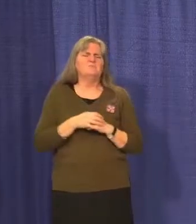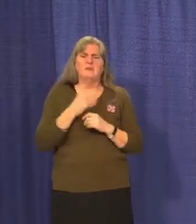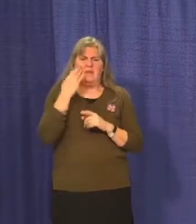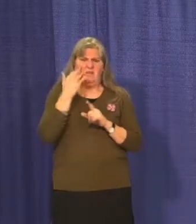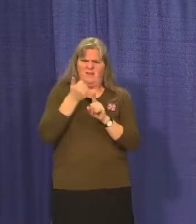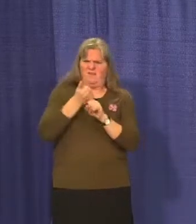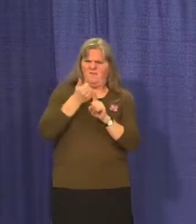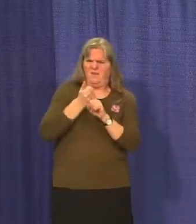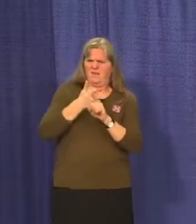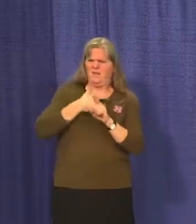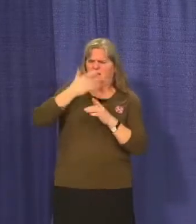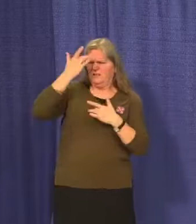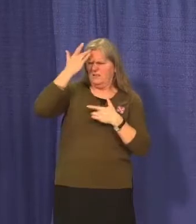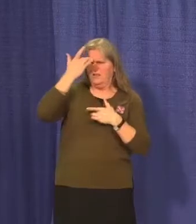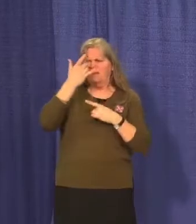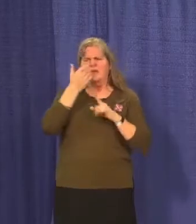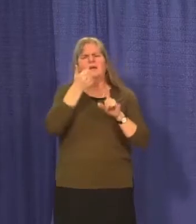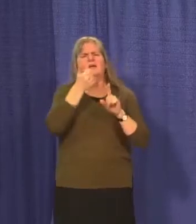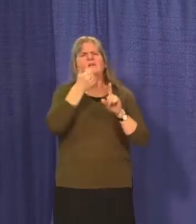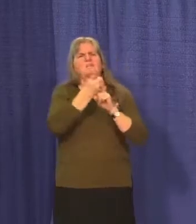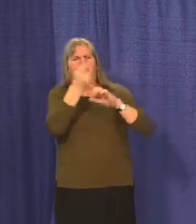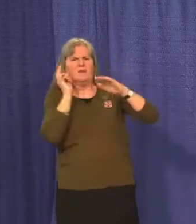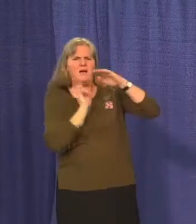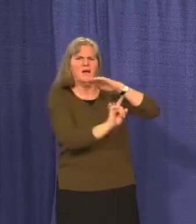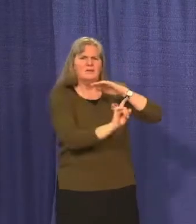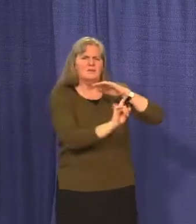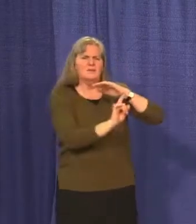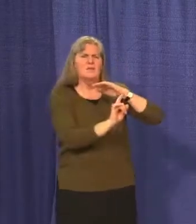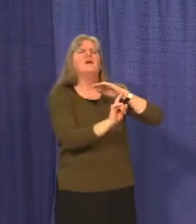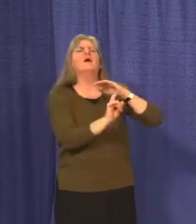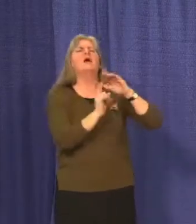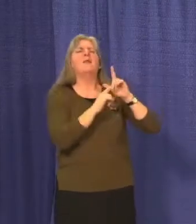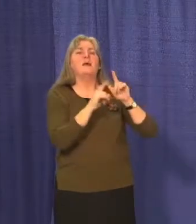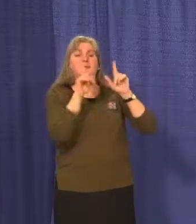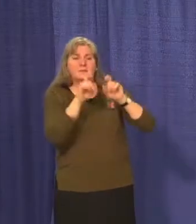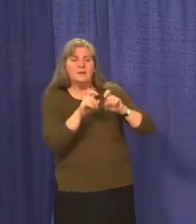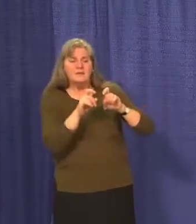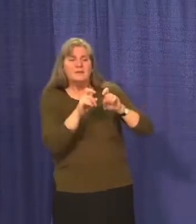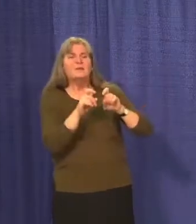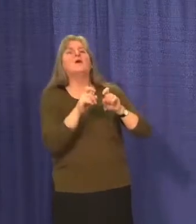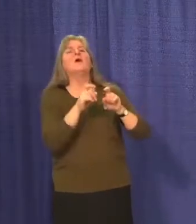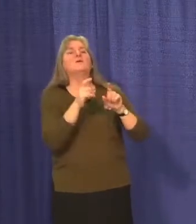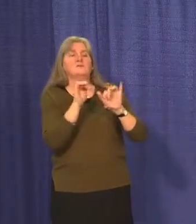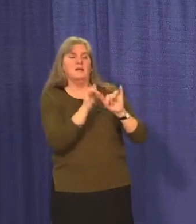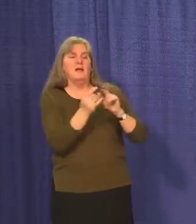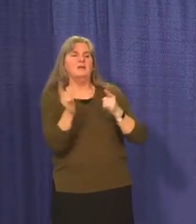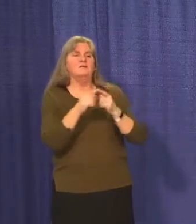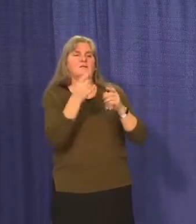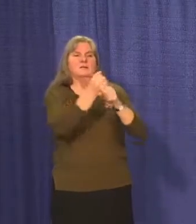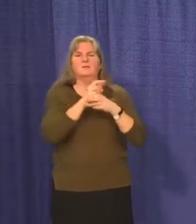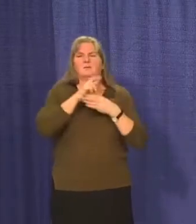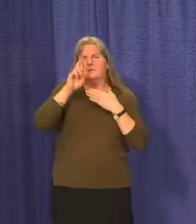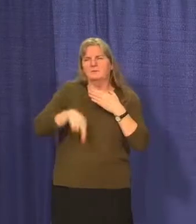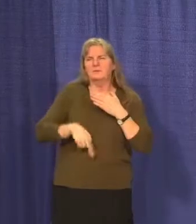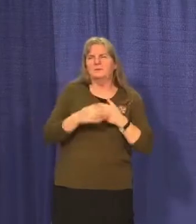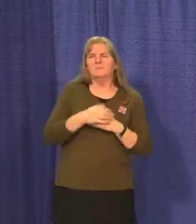isolate when you're symptomatic and when you're awaiting your test results.